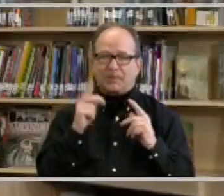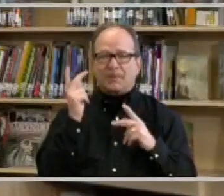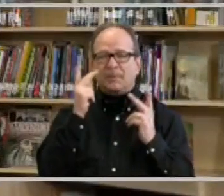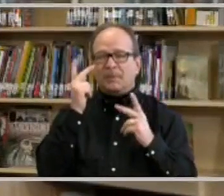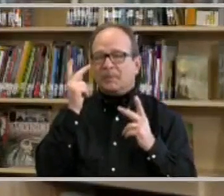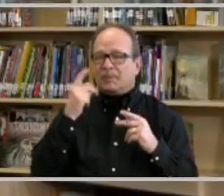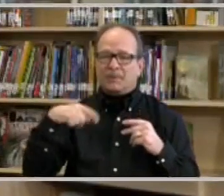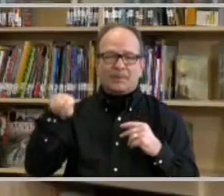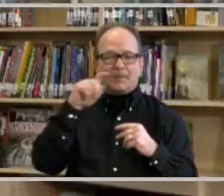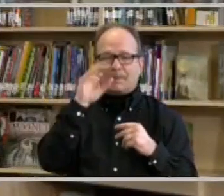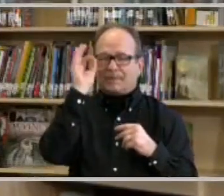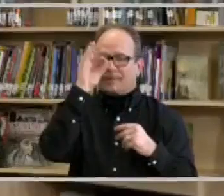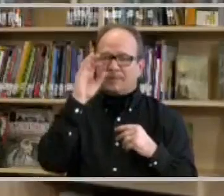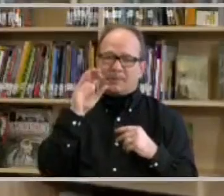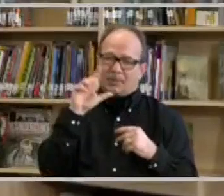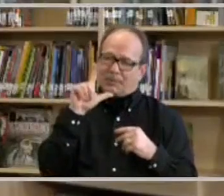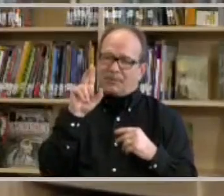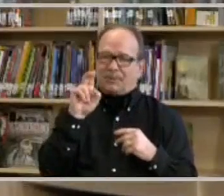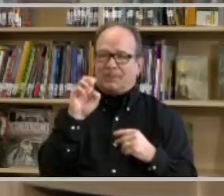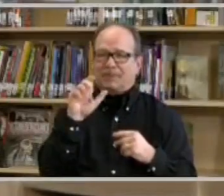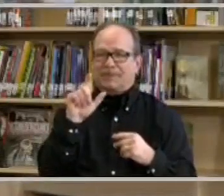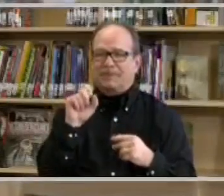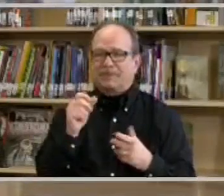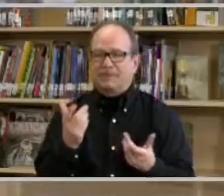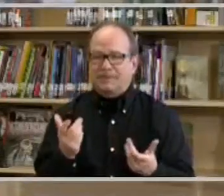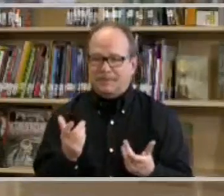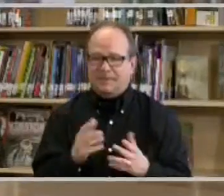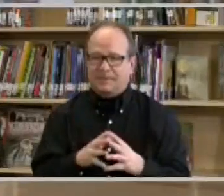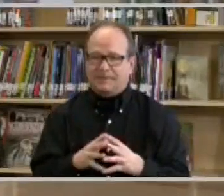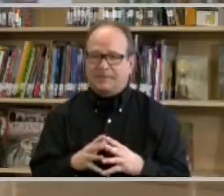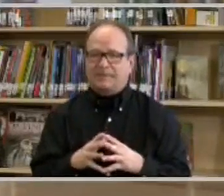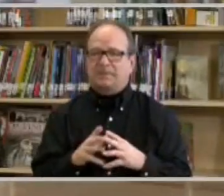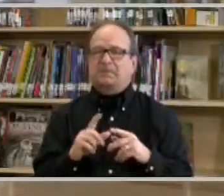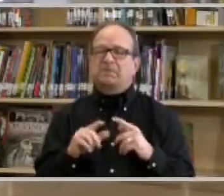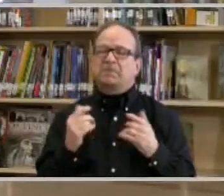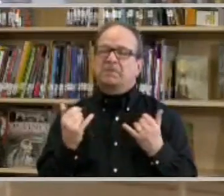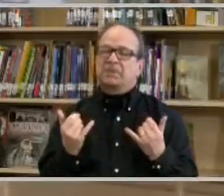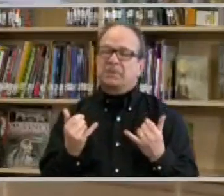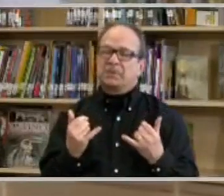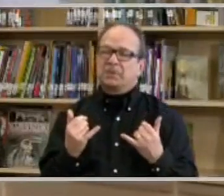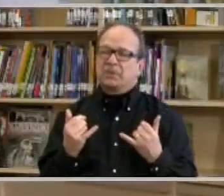DON'T HAVE A CLUE. I'M TALKING BEHIND TEXT BOOK SAID AND I SAID ALL THAT TO SAY